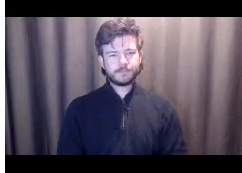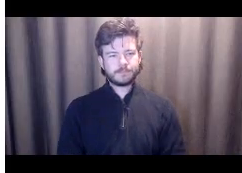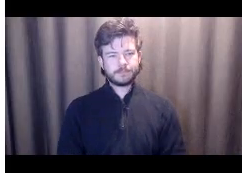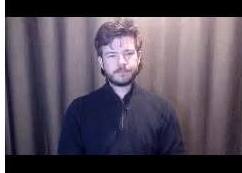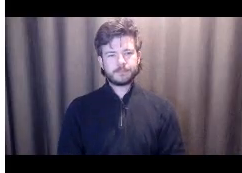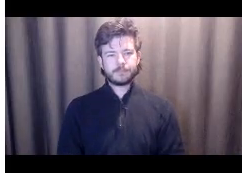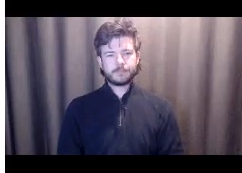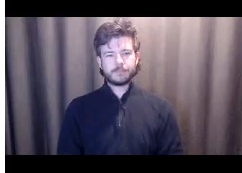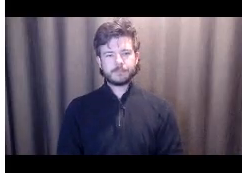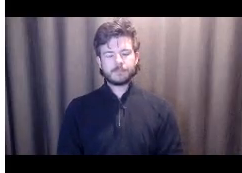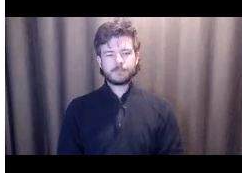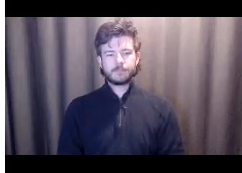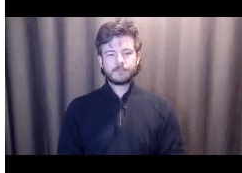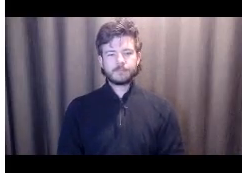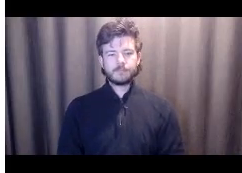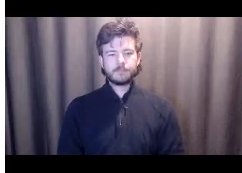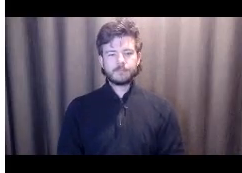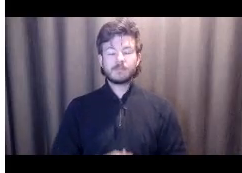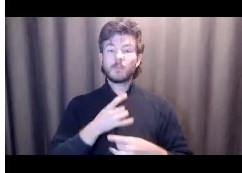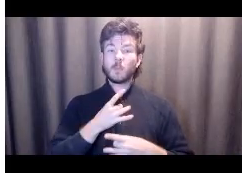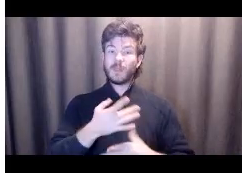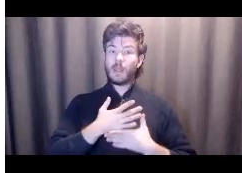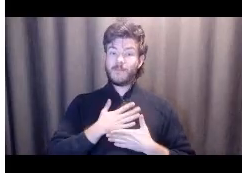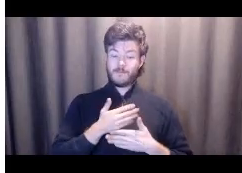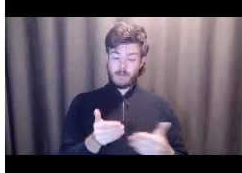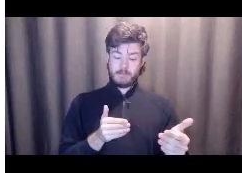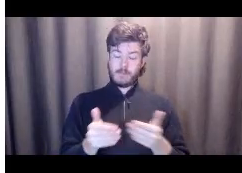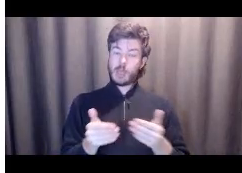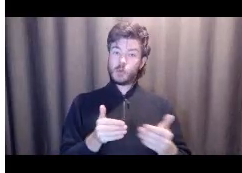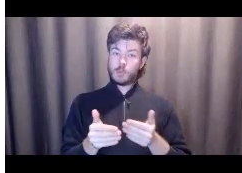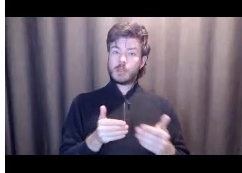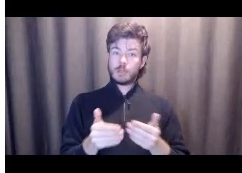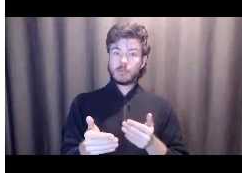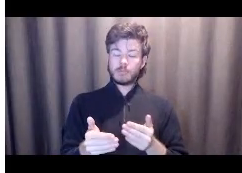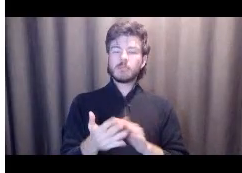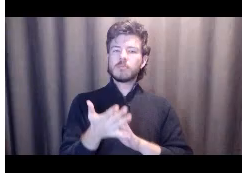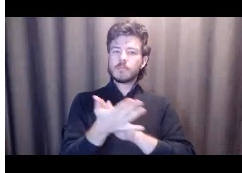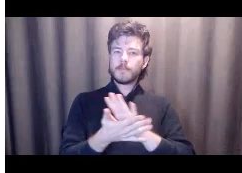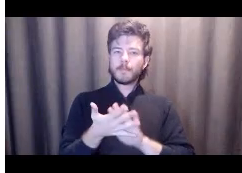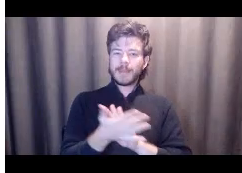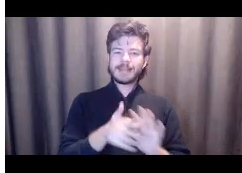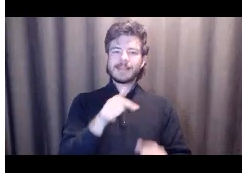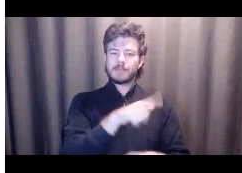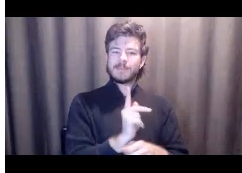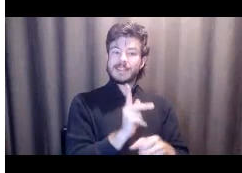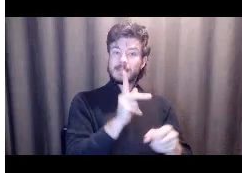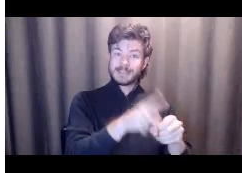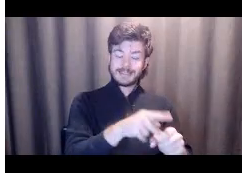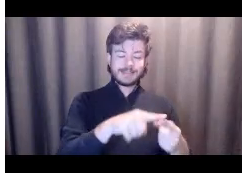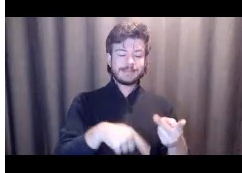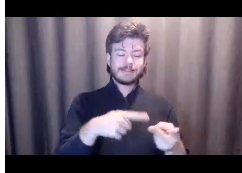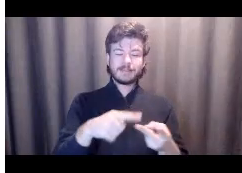Self-management is when a participant, their plan nominee or a child representative